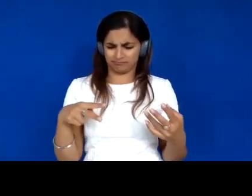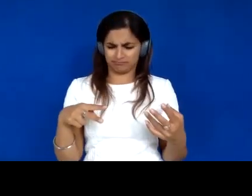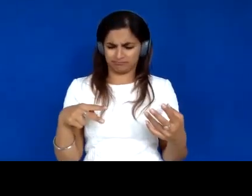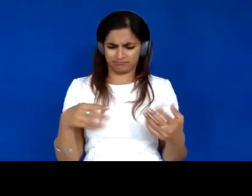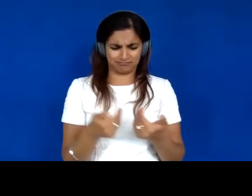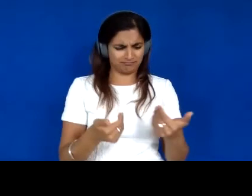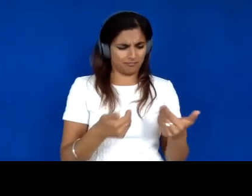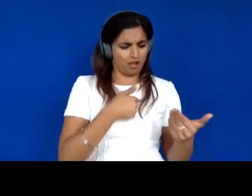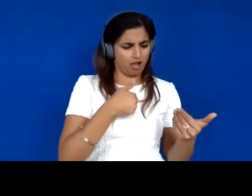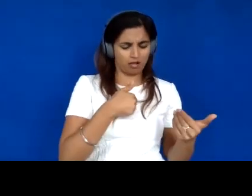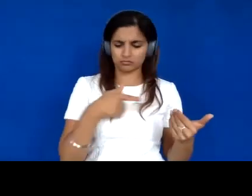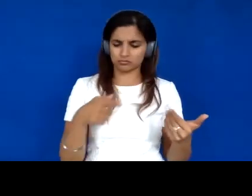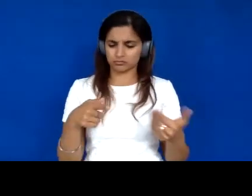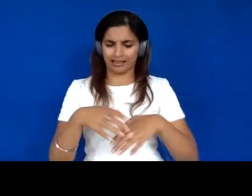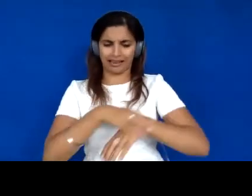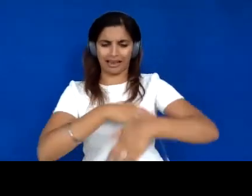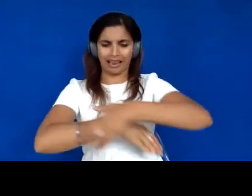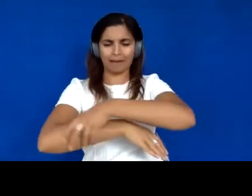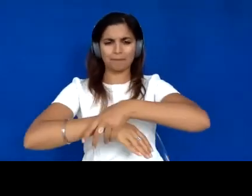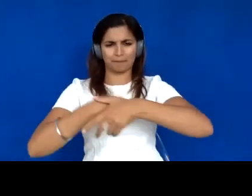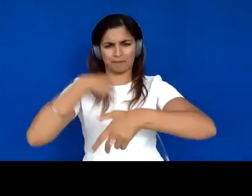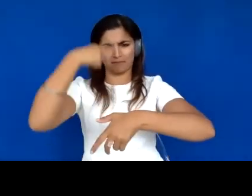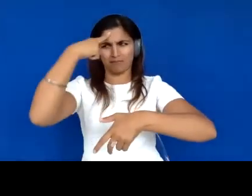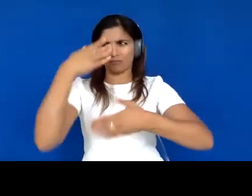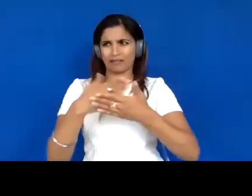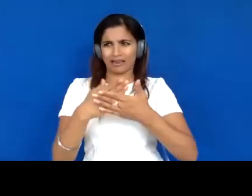people's bodies and lived experiences medical research reduced them to their